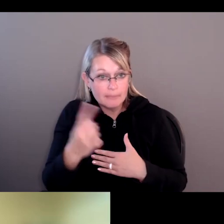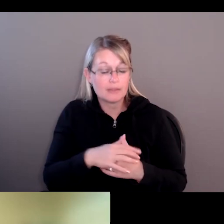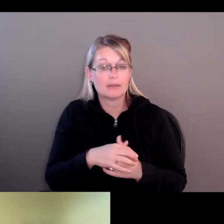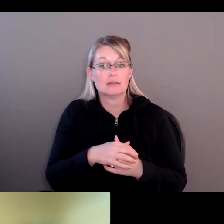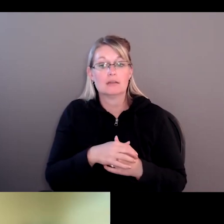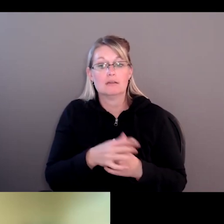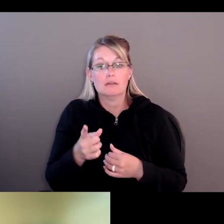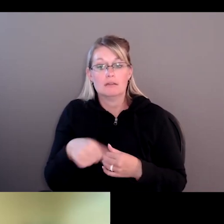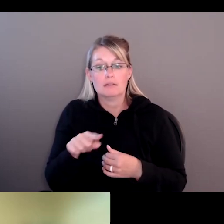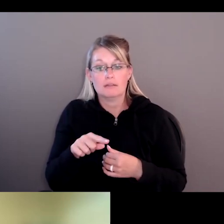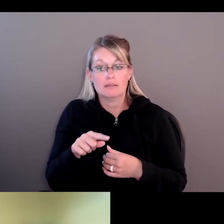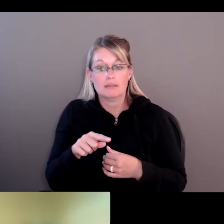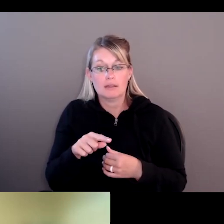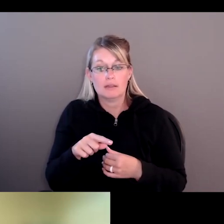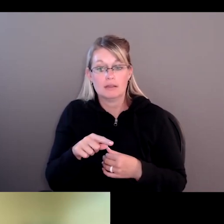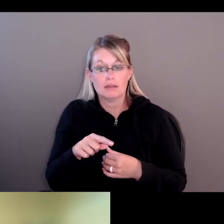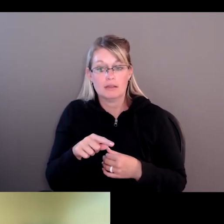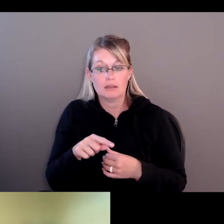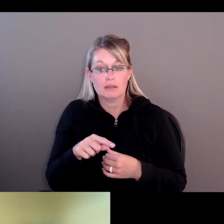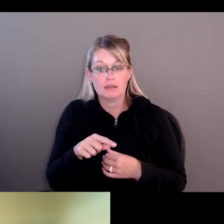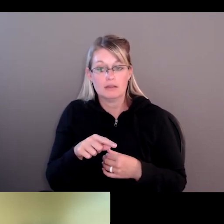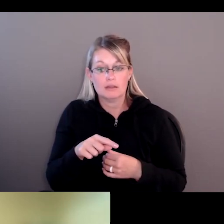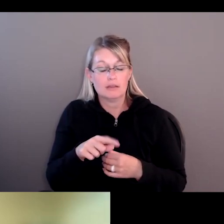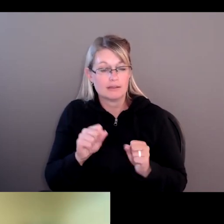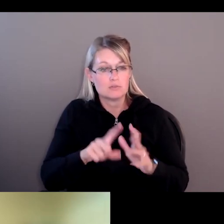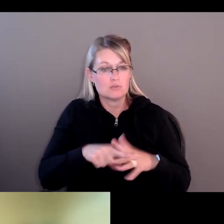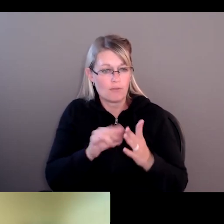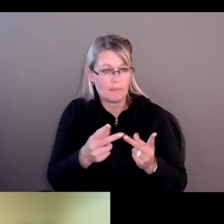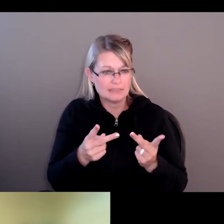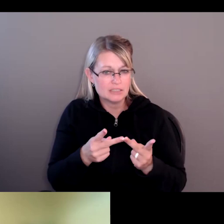they can assume a defensive position pretty quickly in my experience too,